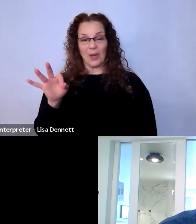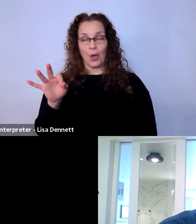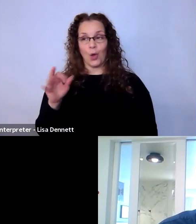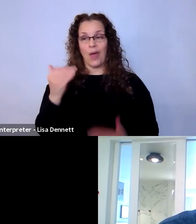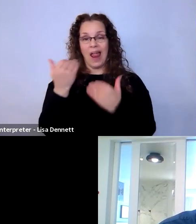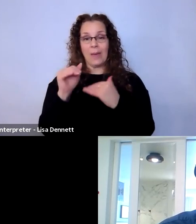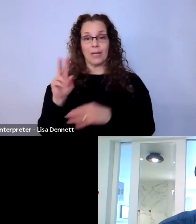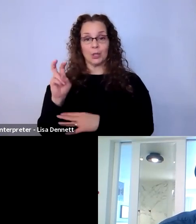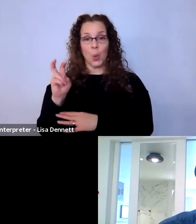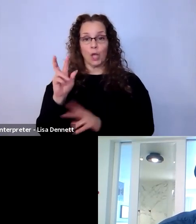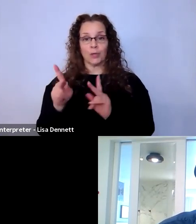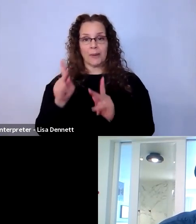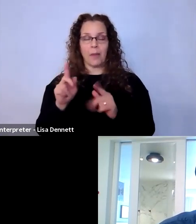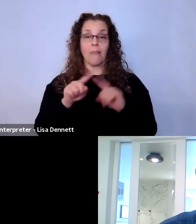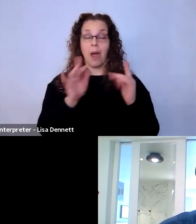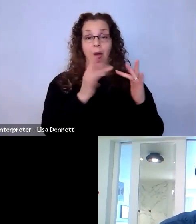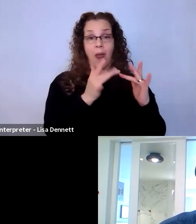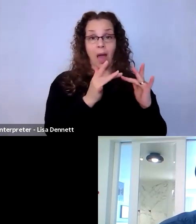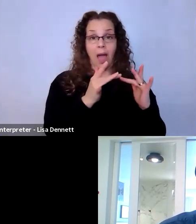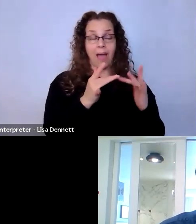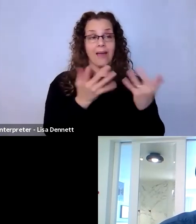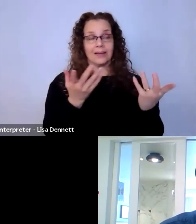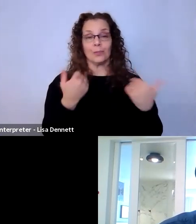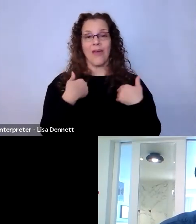More people can attend we've got 18 sessions, covering all kinds of